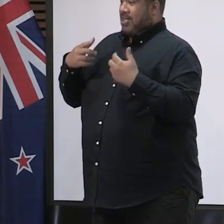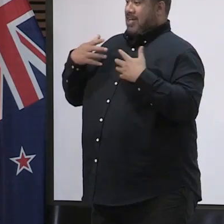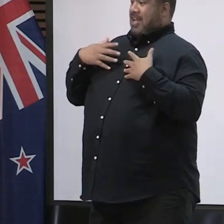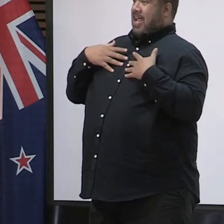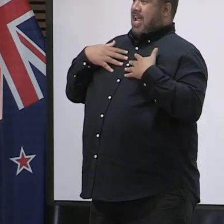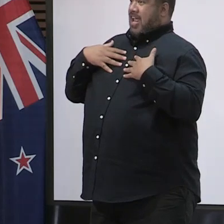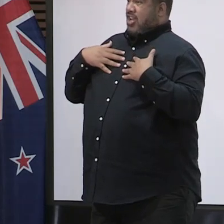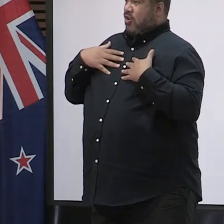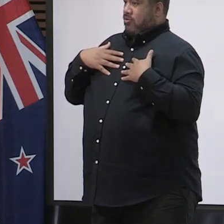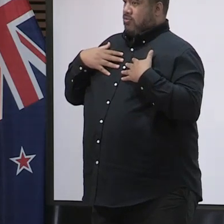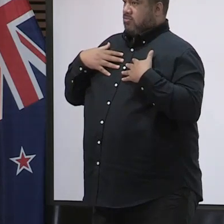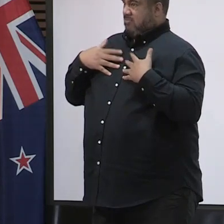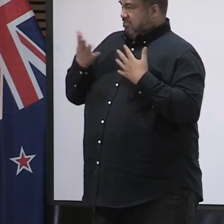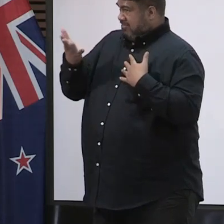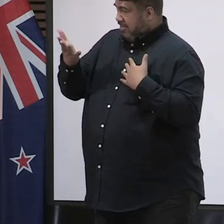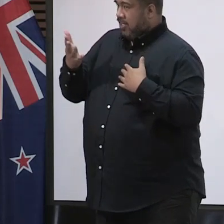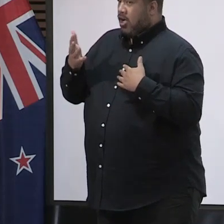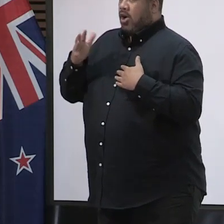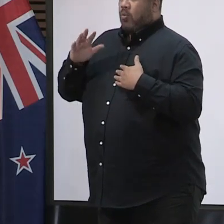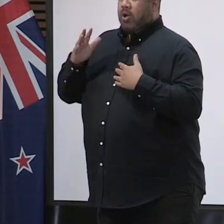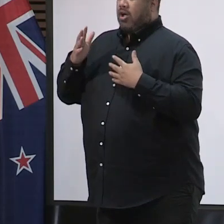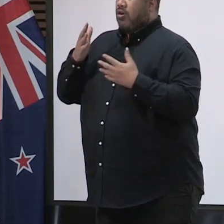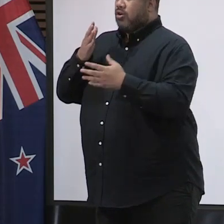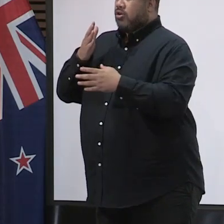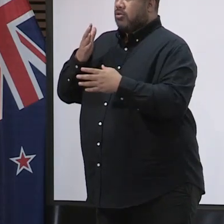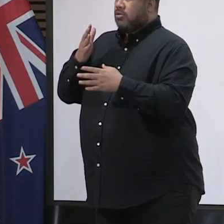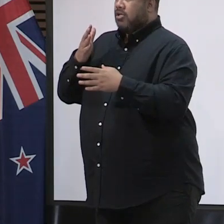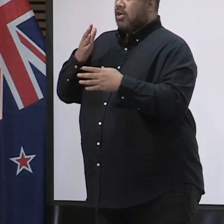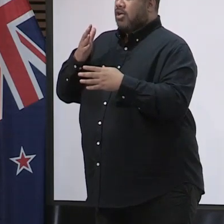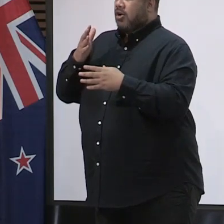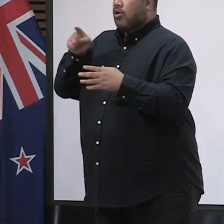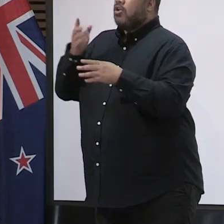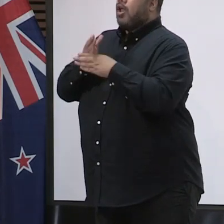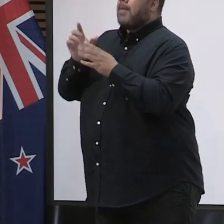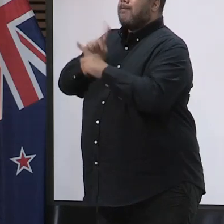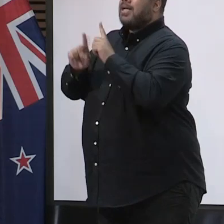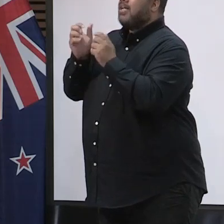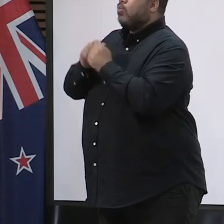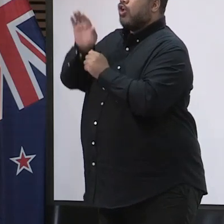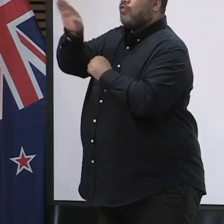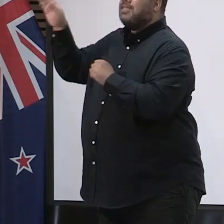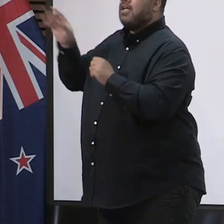Zealand, have you been sleeping at all? I have. Our participation in the World